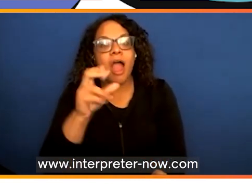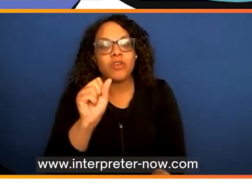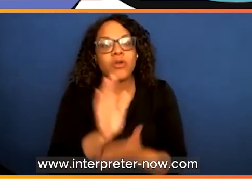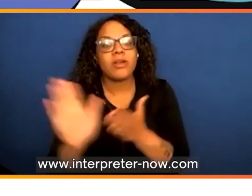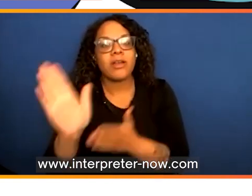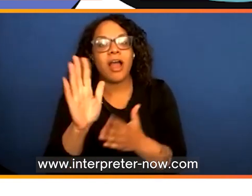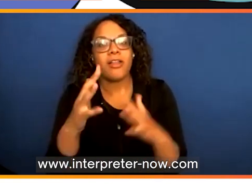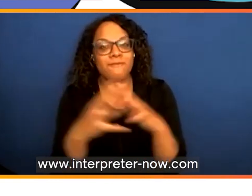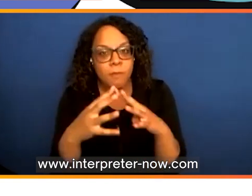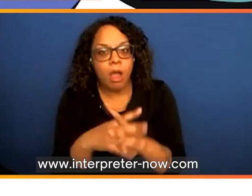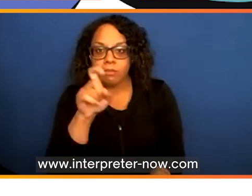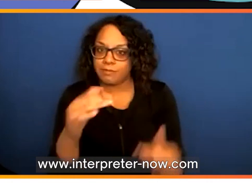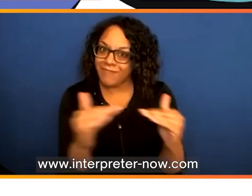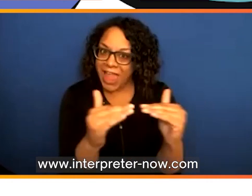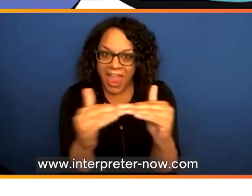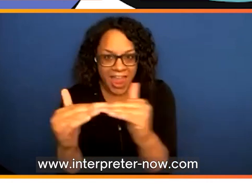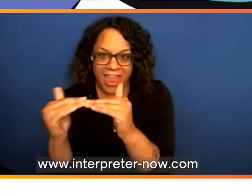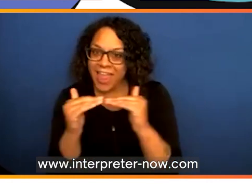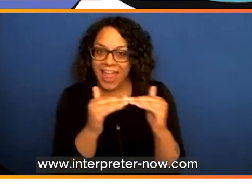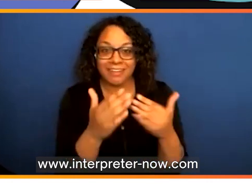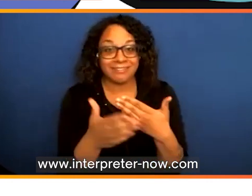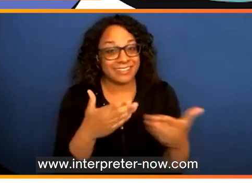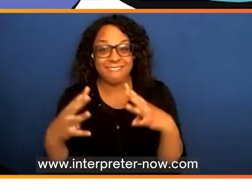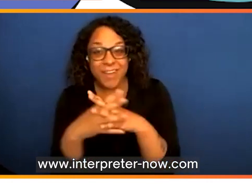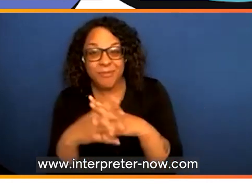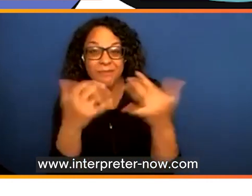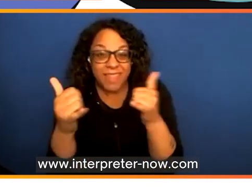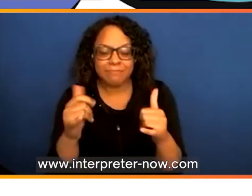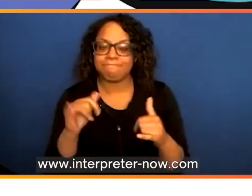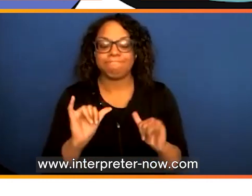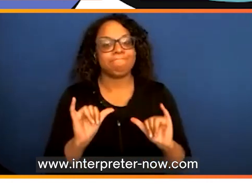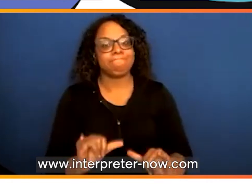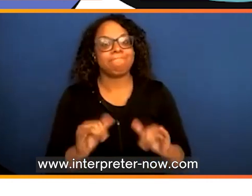so much fairness. Trying to make things fair, even on a football field. I realize life is